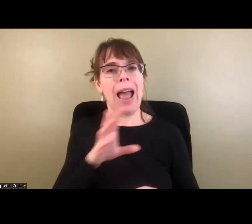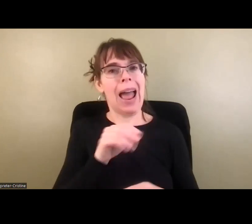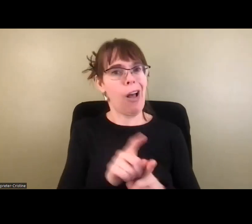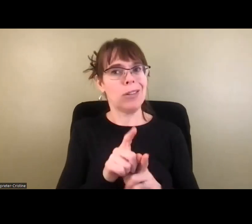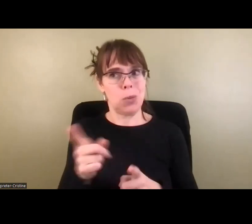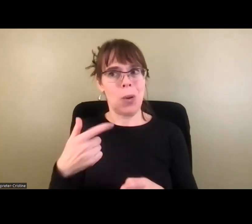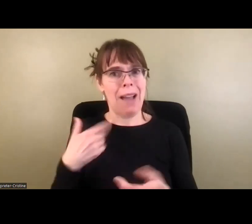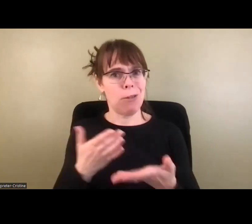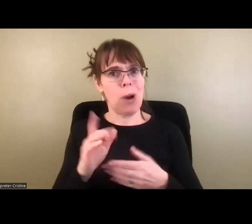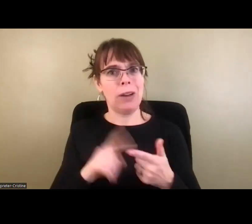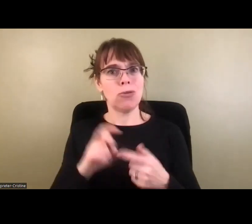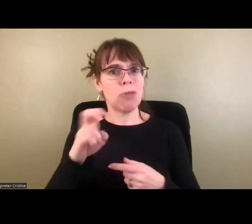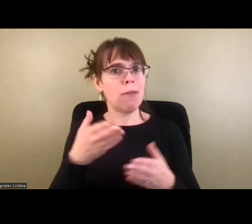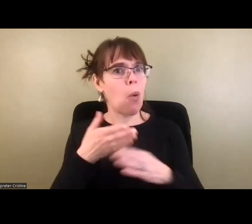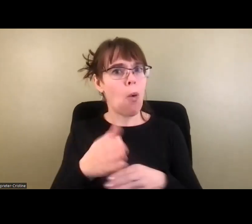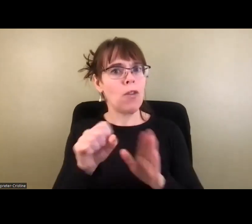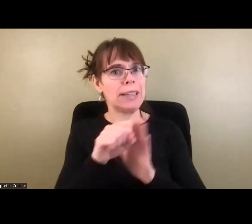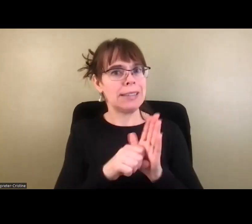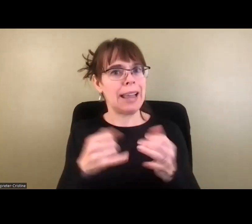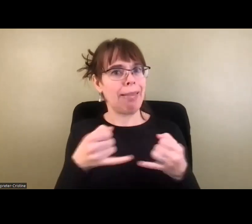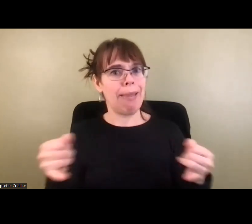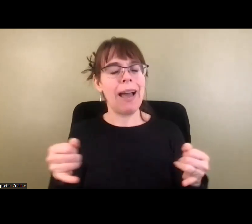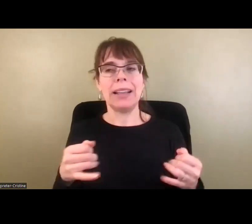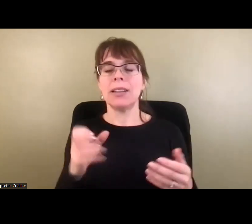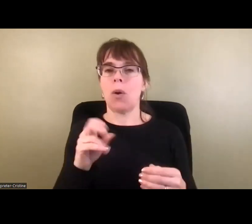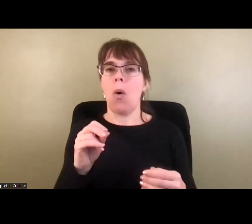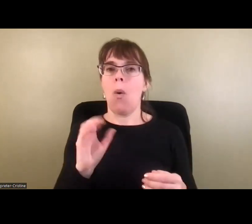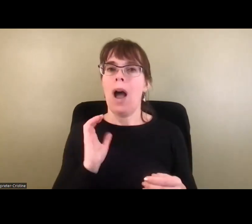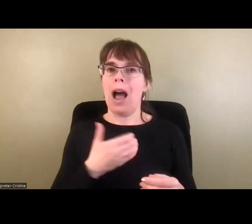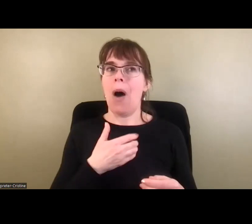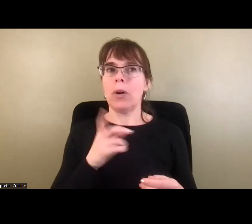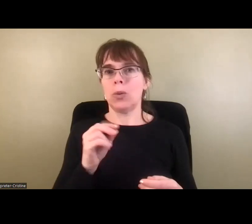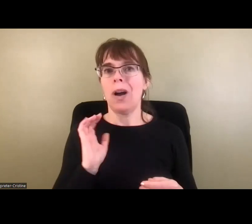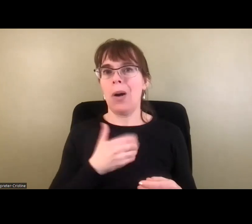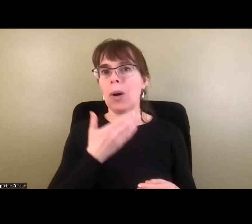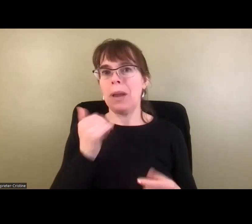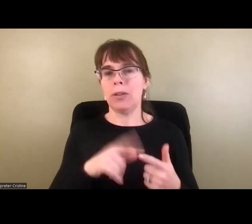So we, to the best of our ability to try to relieve some of those fears.